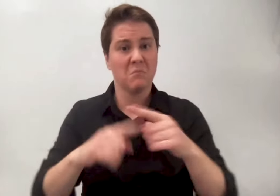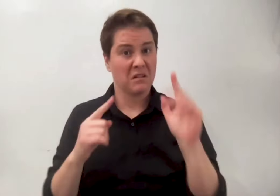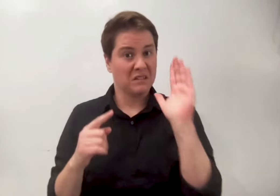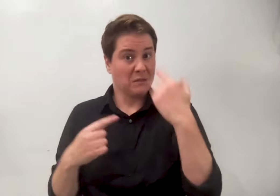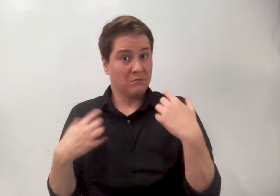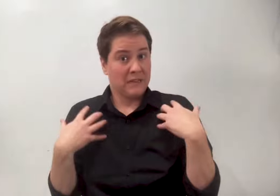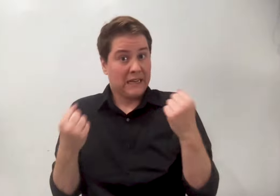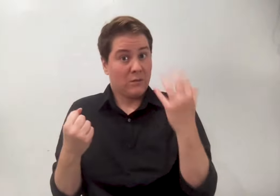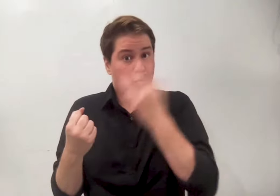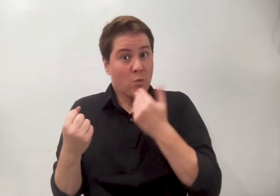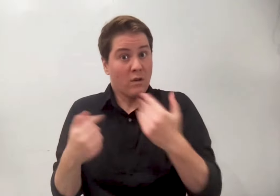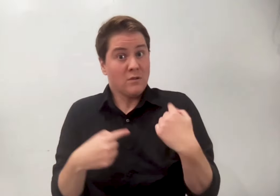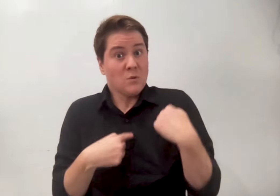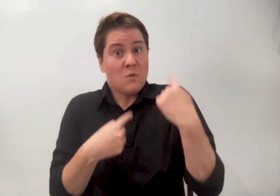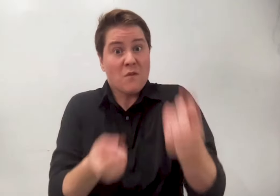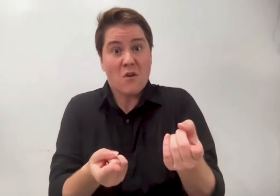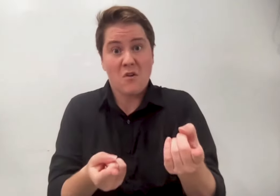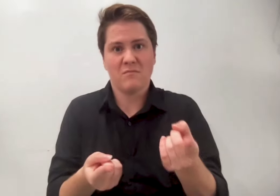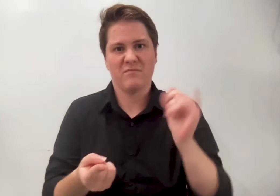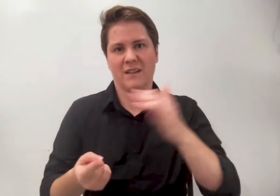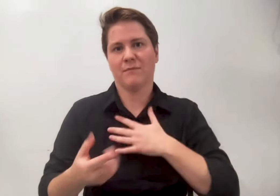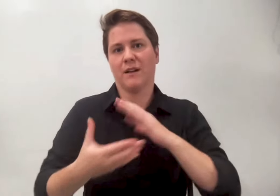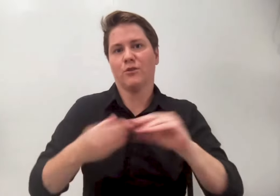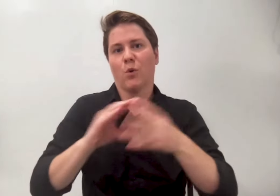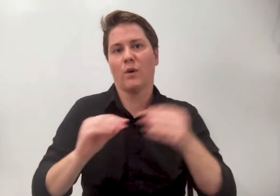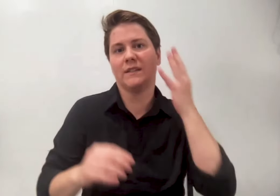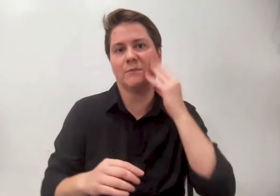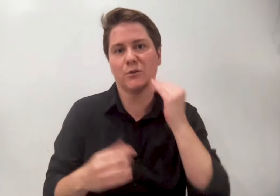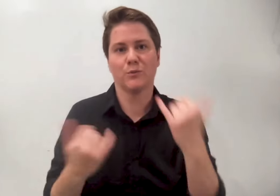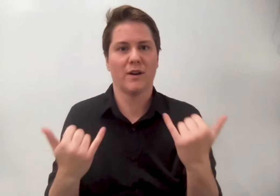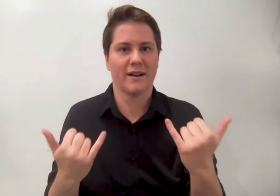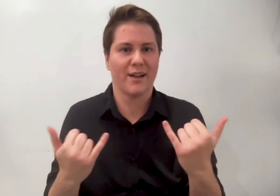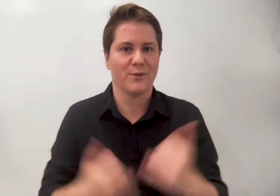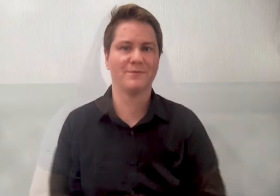and I seem to be healing well so far and this is my story and experience as of right now.